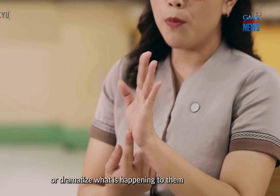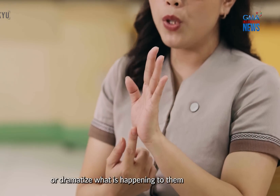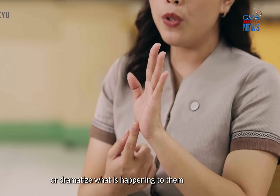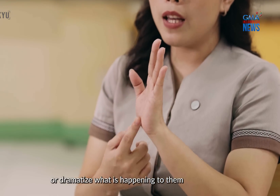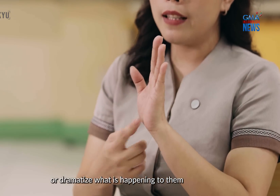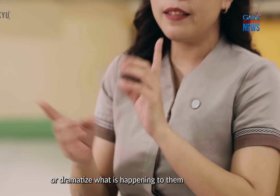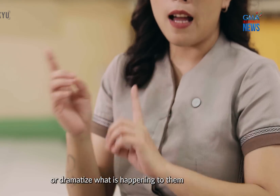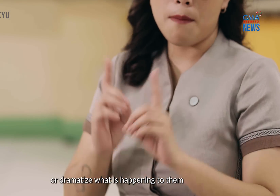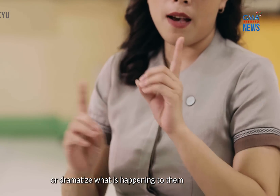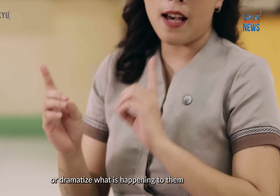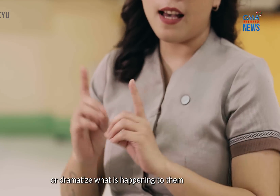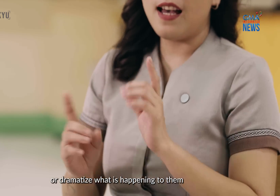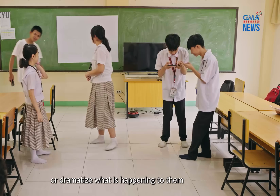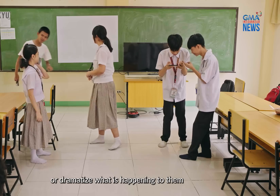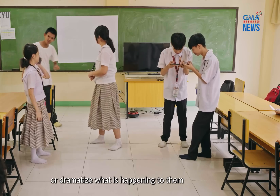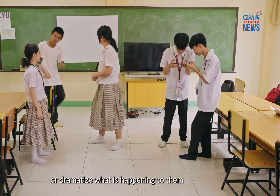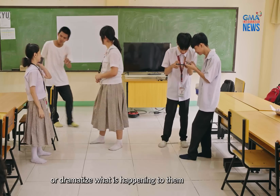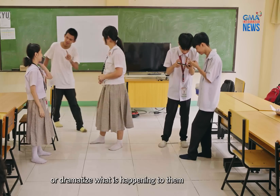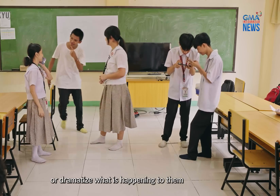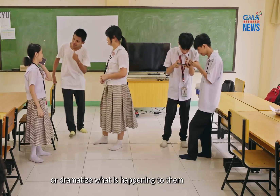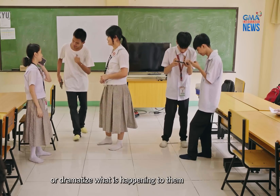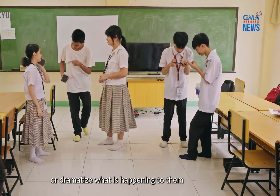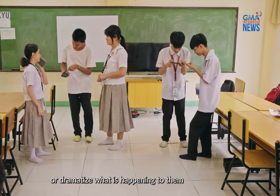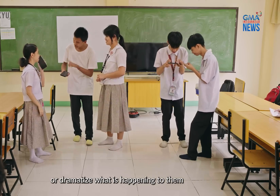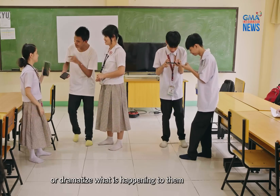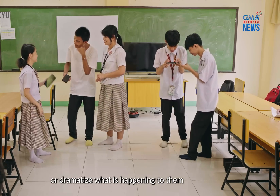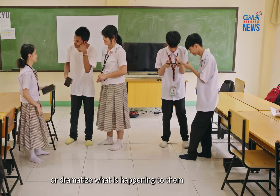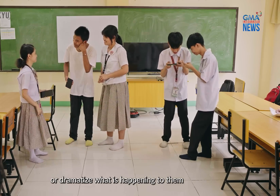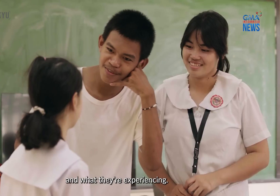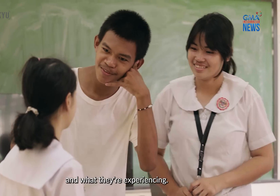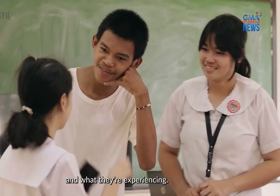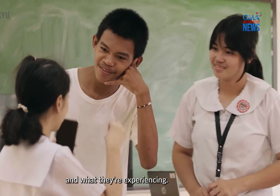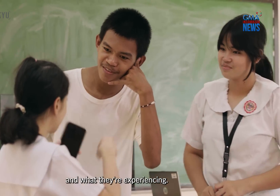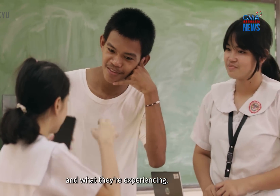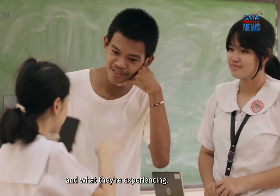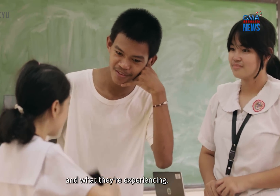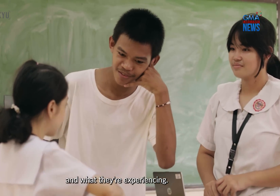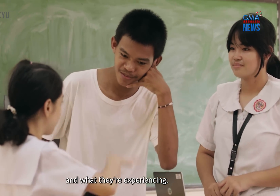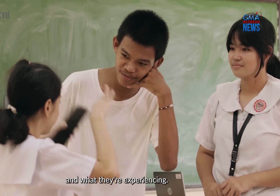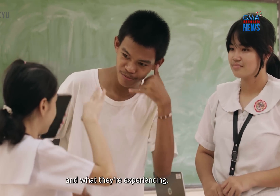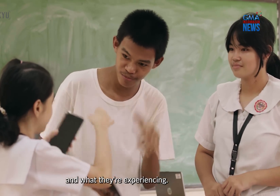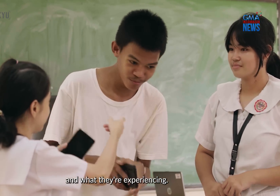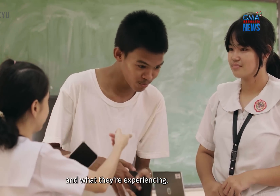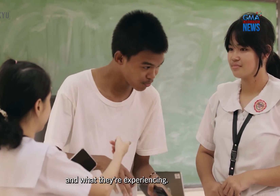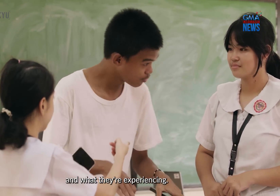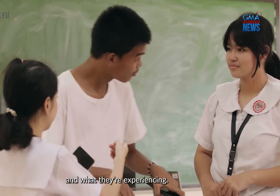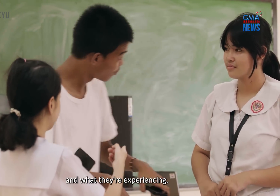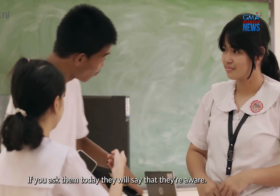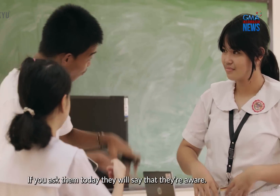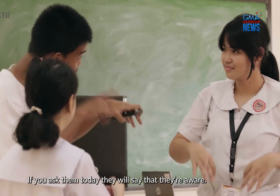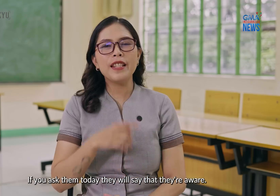they can understand real-life scenarios. It's important that they can express